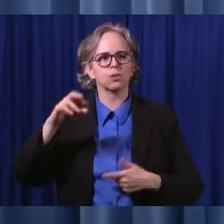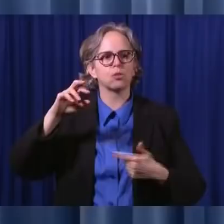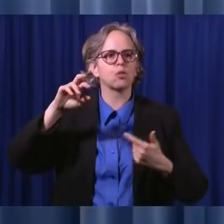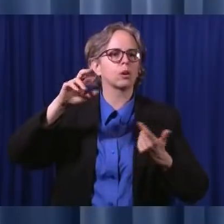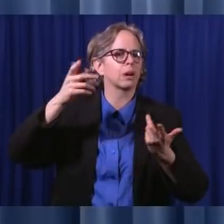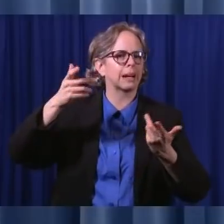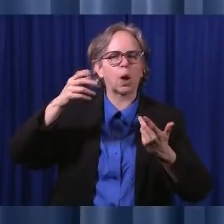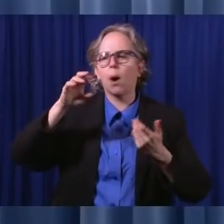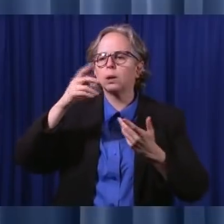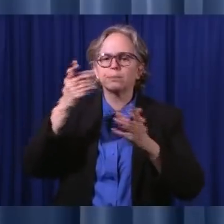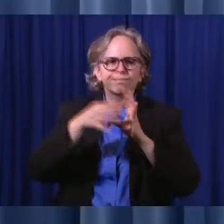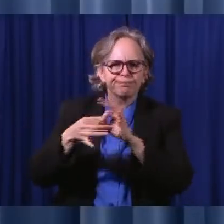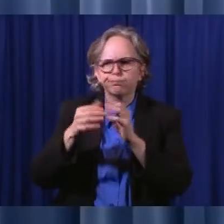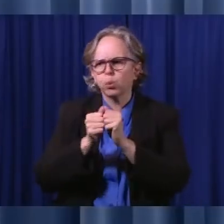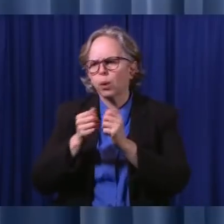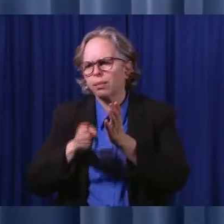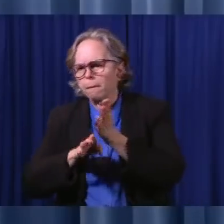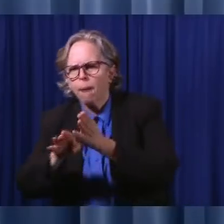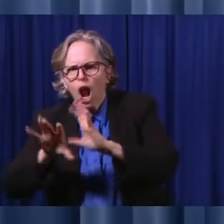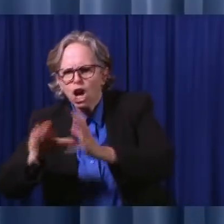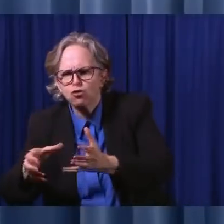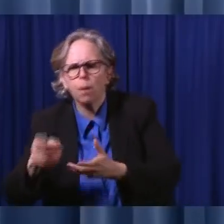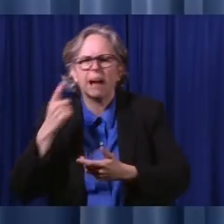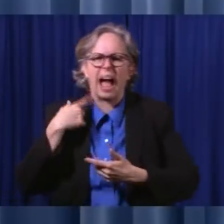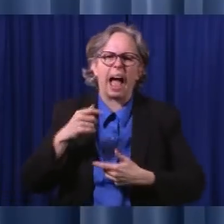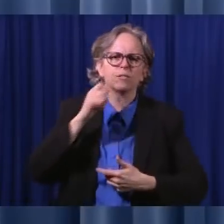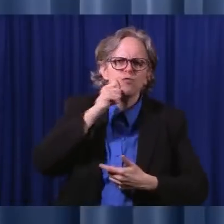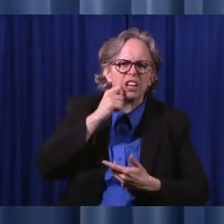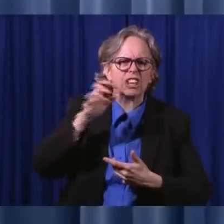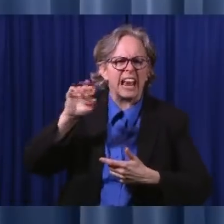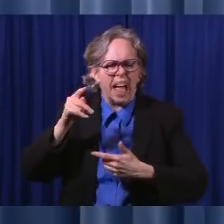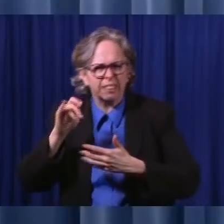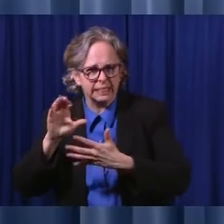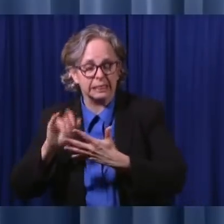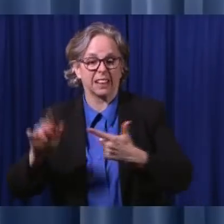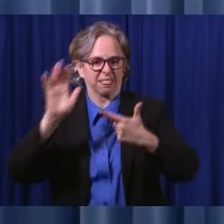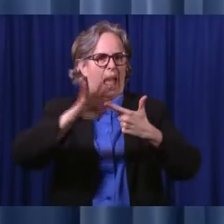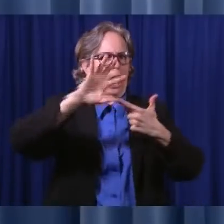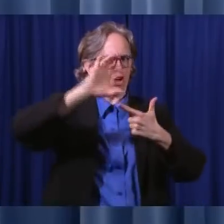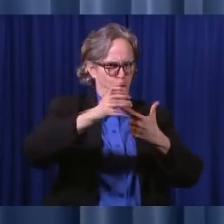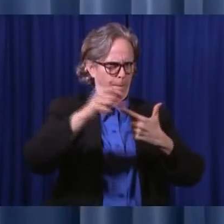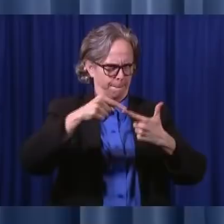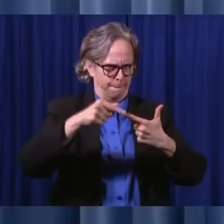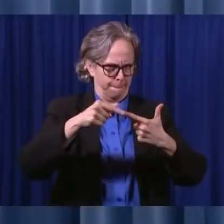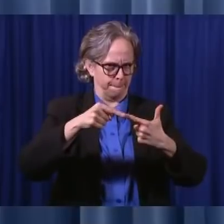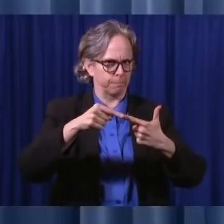THE UNDERLYING CONDITIONS WITH THE SYMPTOMS AND RACIAL AND ETHNIC MINORITIES WITH THE UNDERLINING SYMPTOMS.